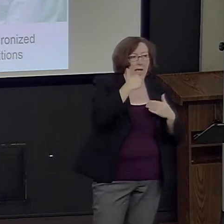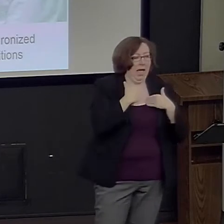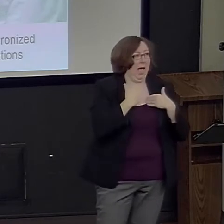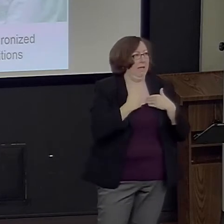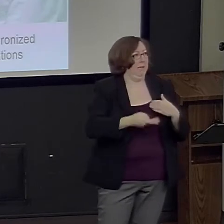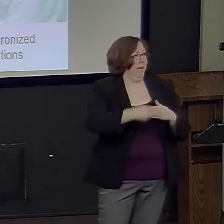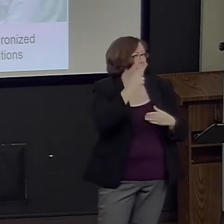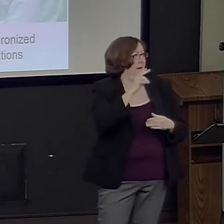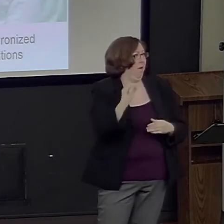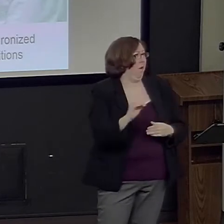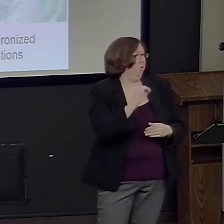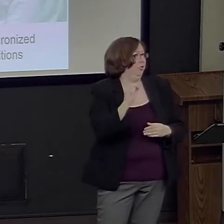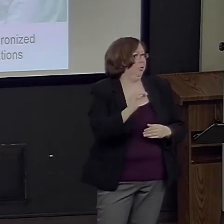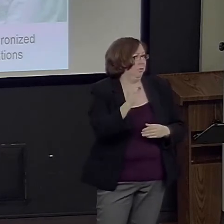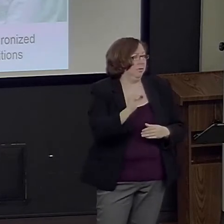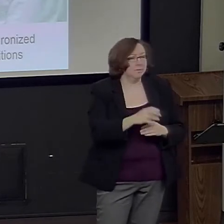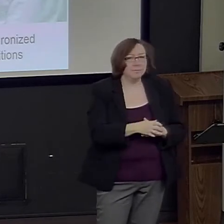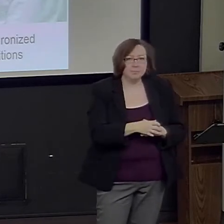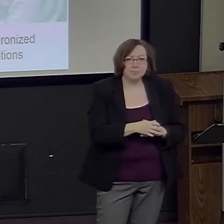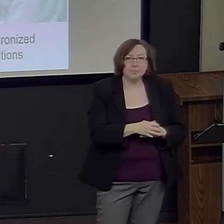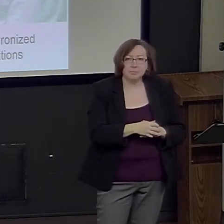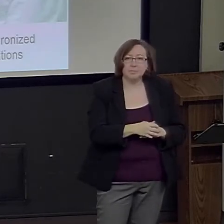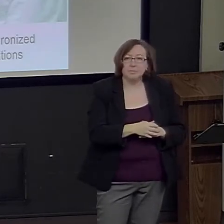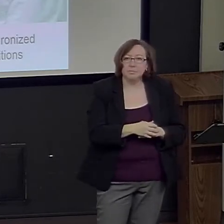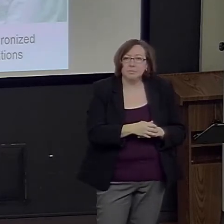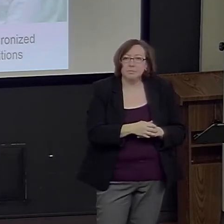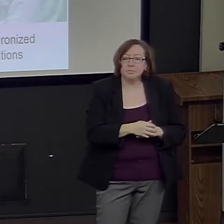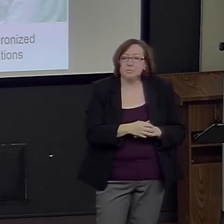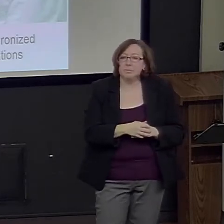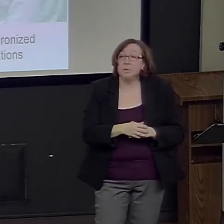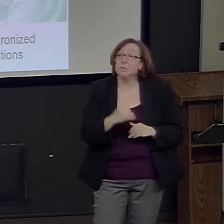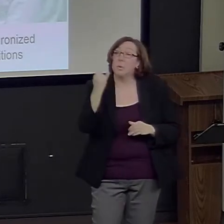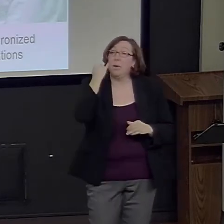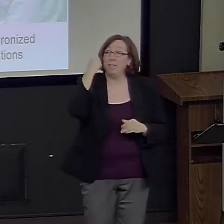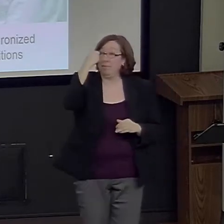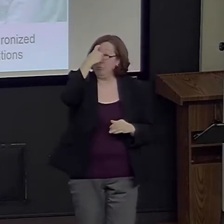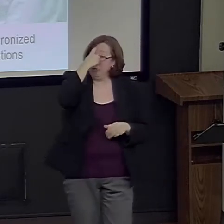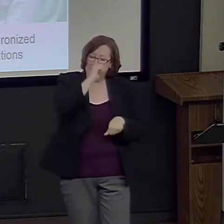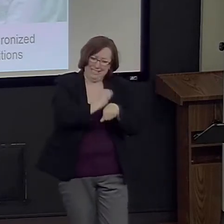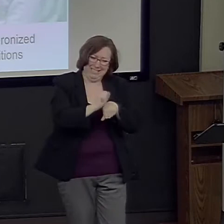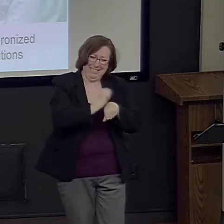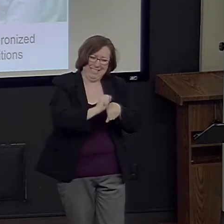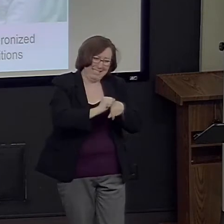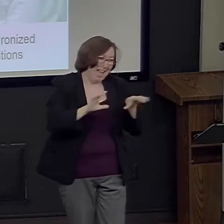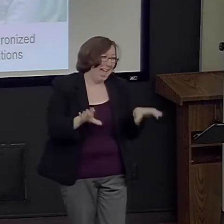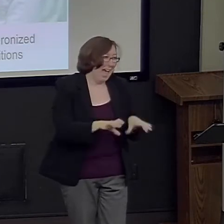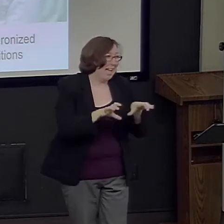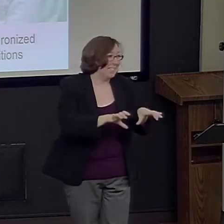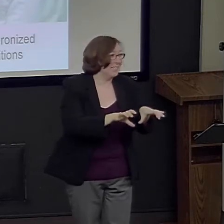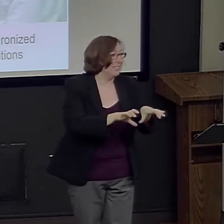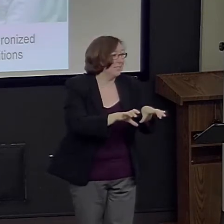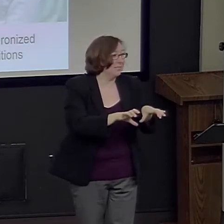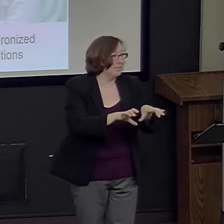And so in those areas of brain that are neurally active, there is a change in the proportion